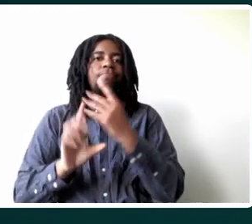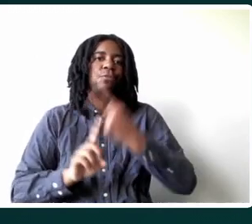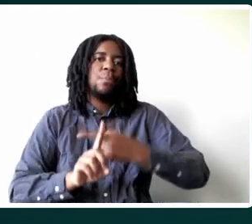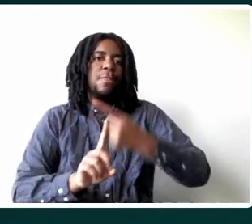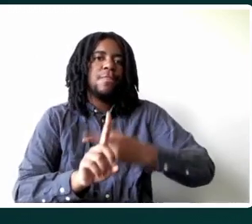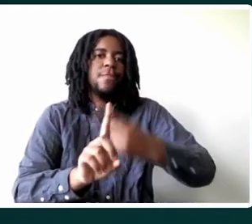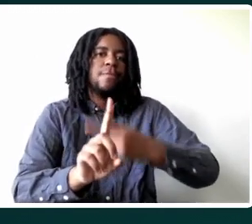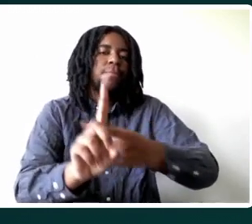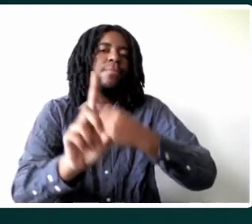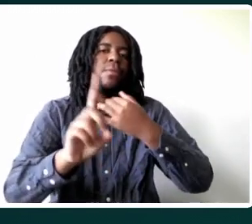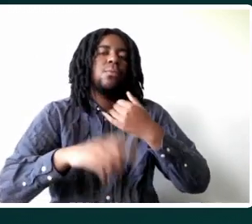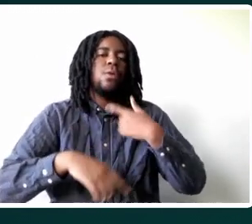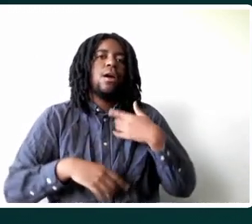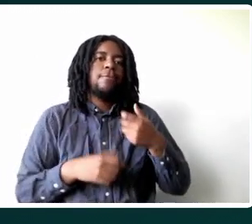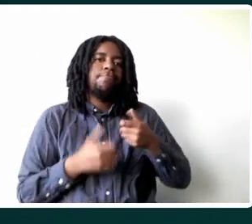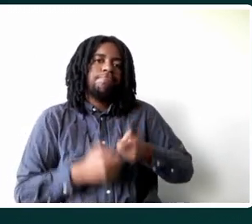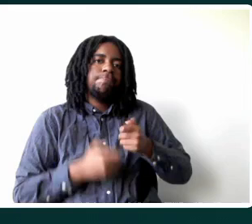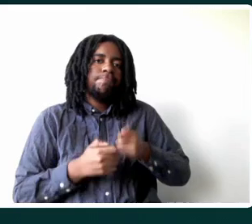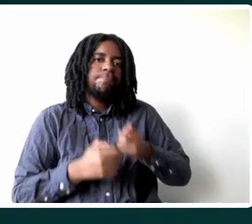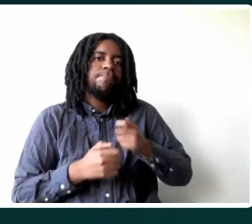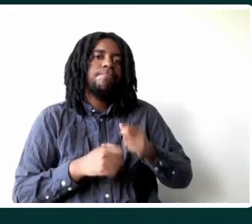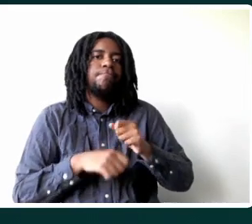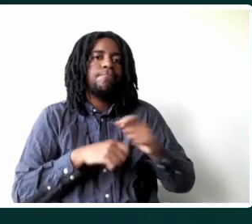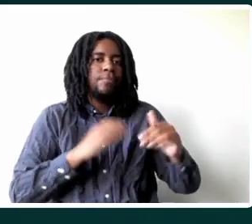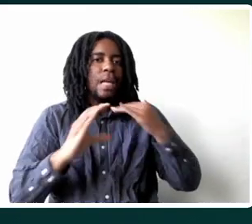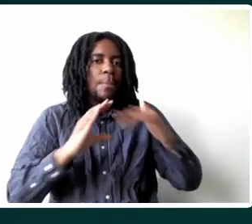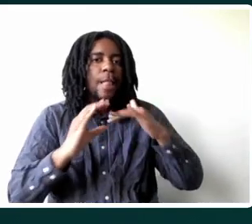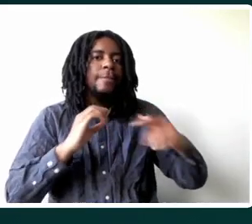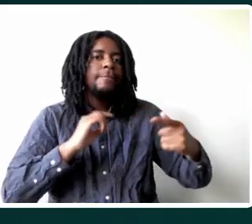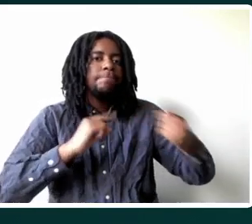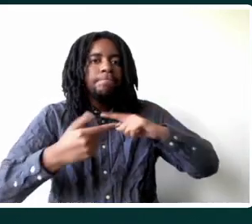that we would constantly be chatting with. We were emailing all the time. And we use various social